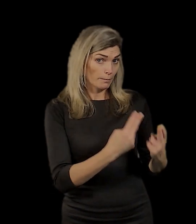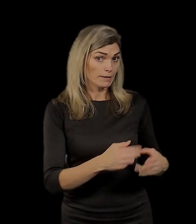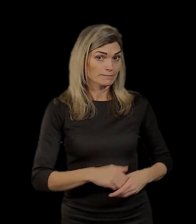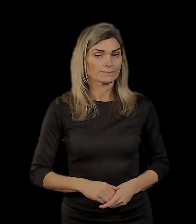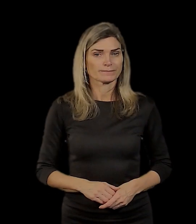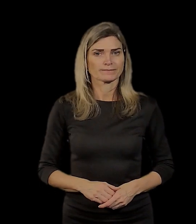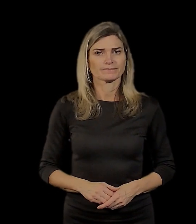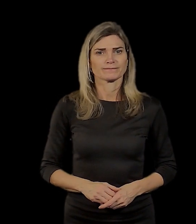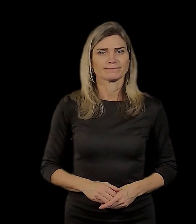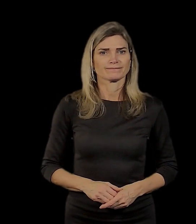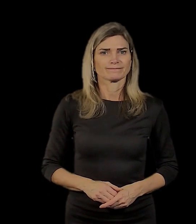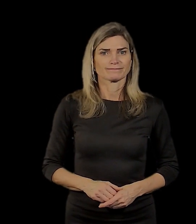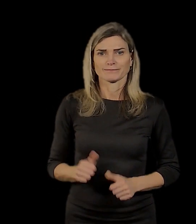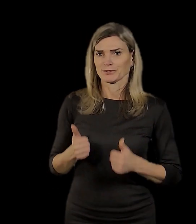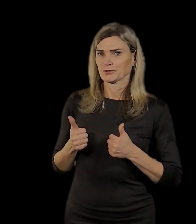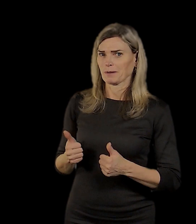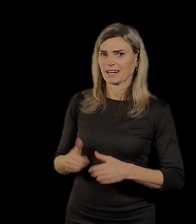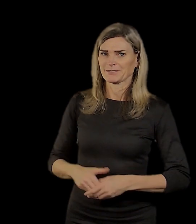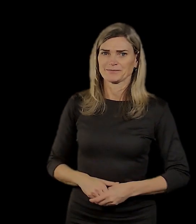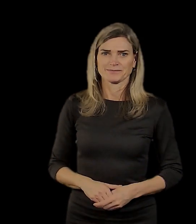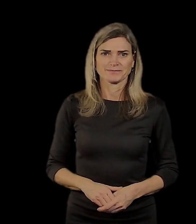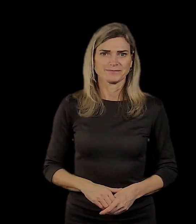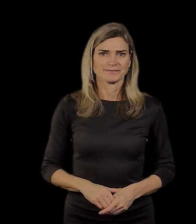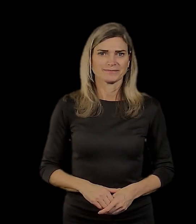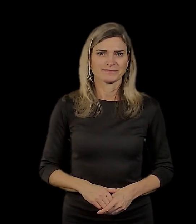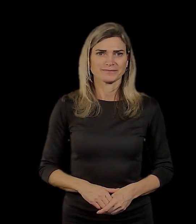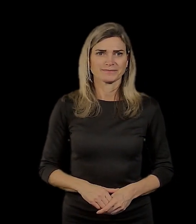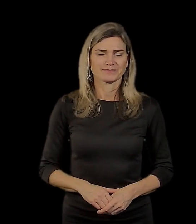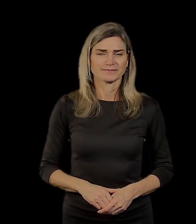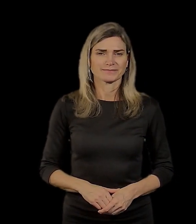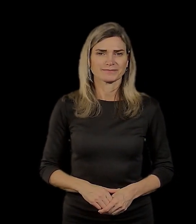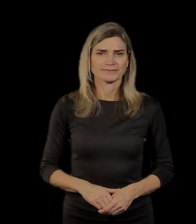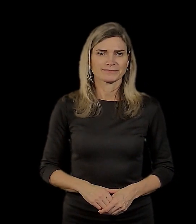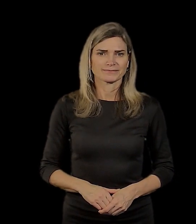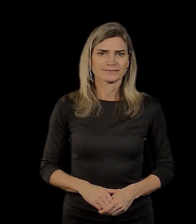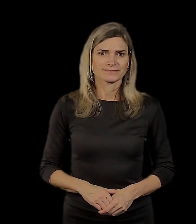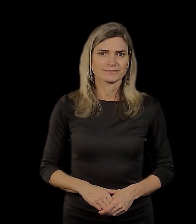I would like to tell you a few words about the conceptual study of the Modřany embankment. It is a study of the embankment,